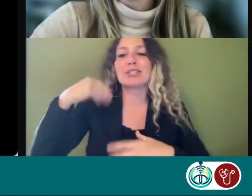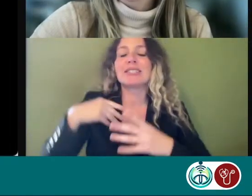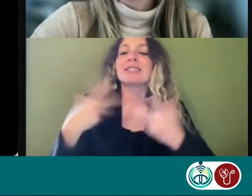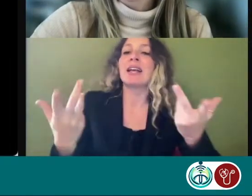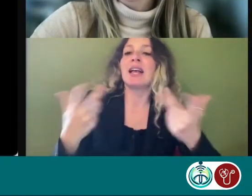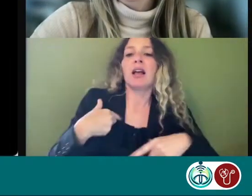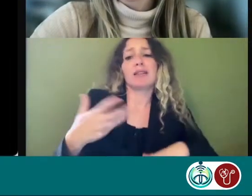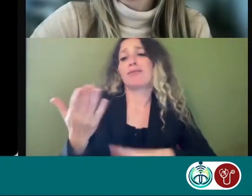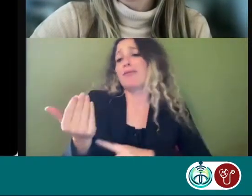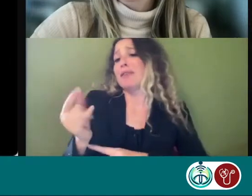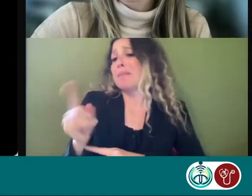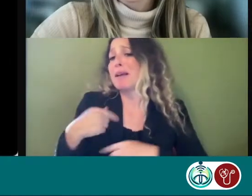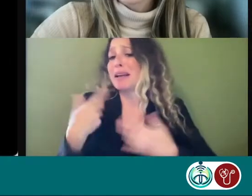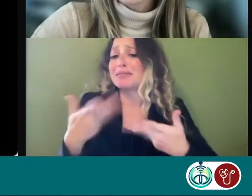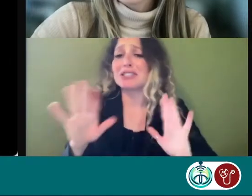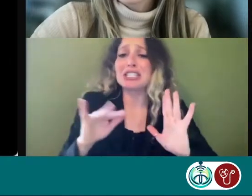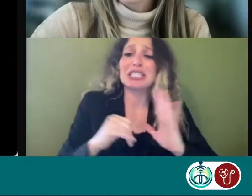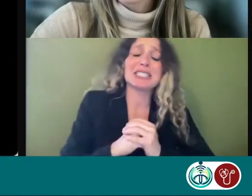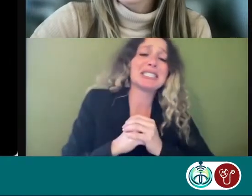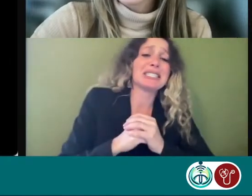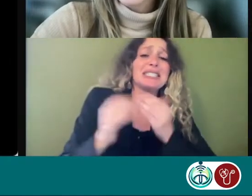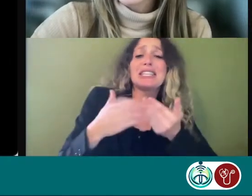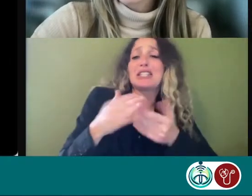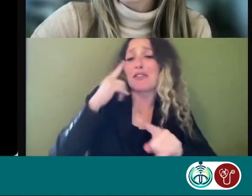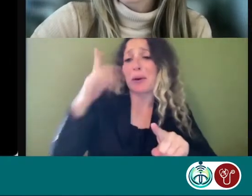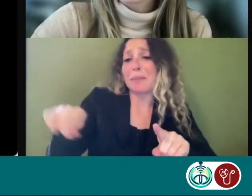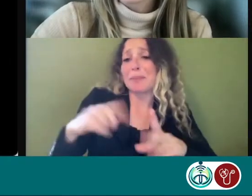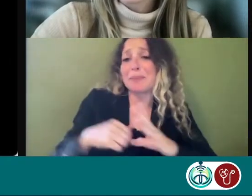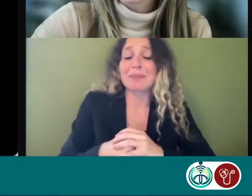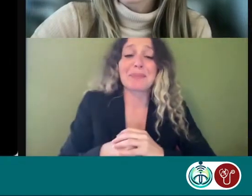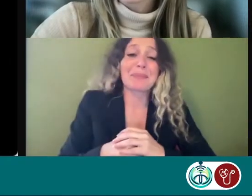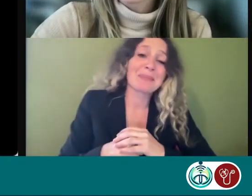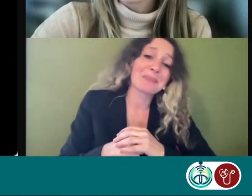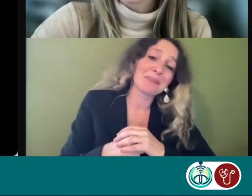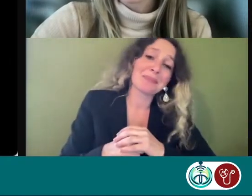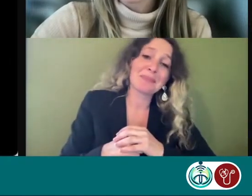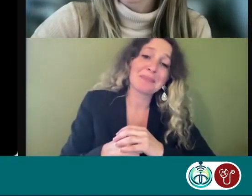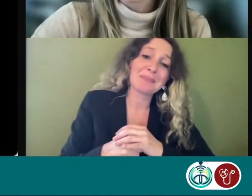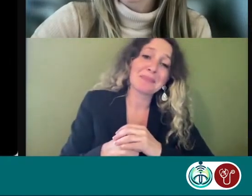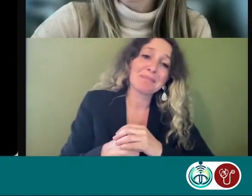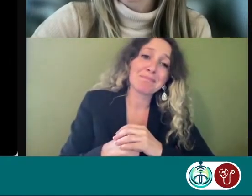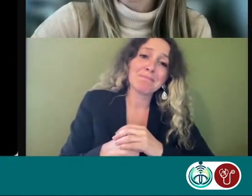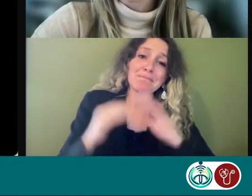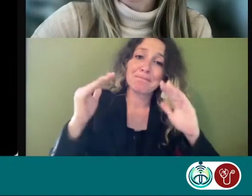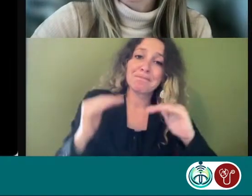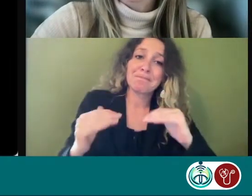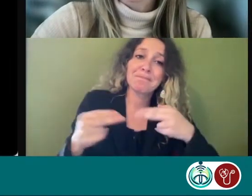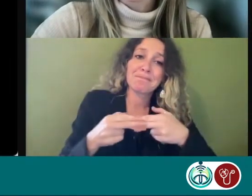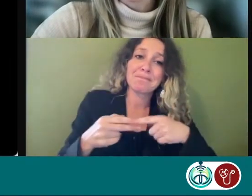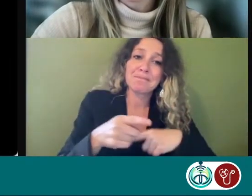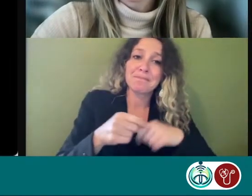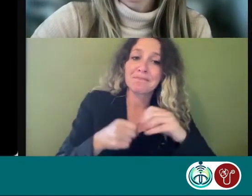We go about our day and I love it. It's easier for him. Next slide, please. One other theme